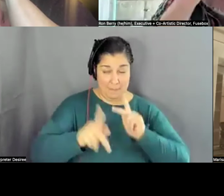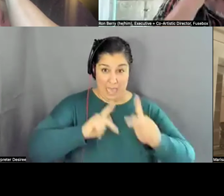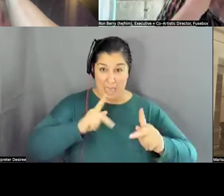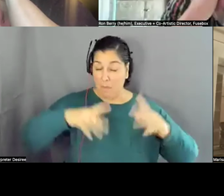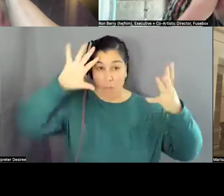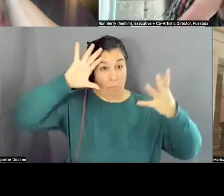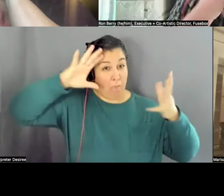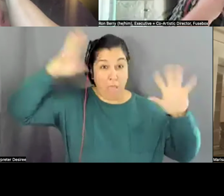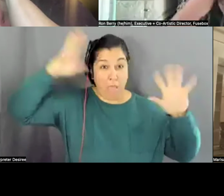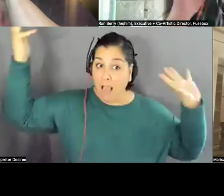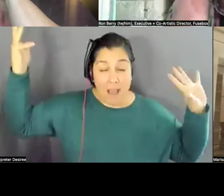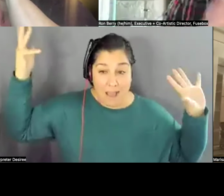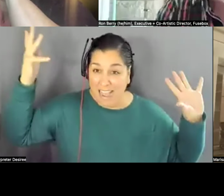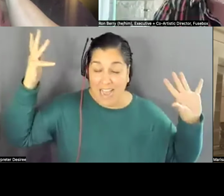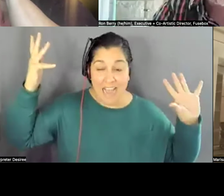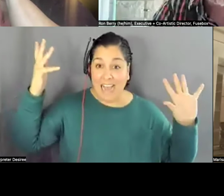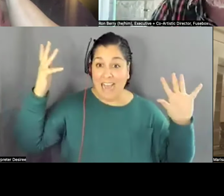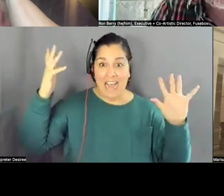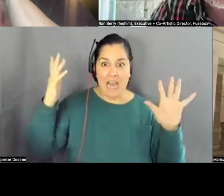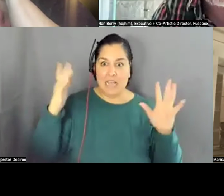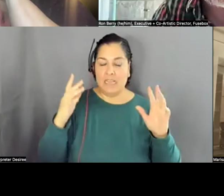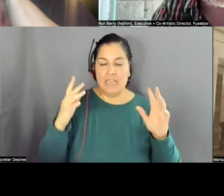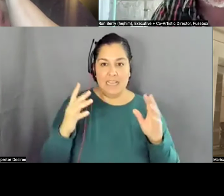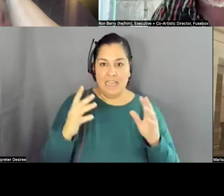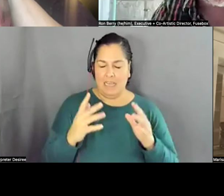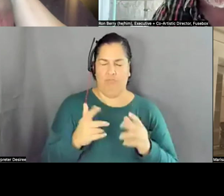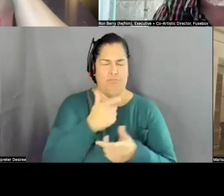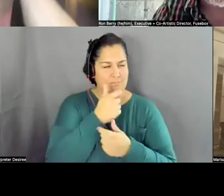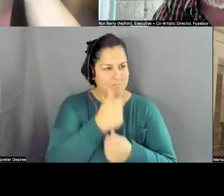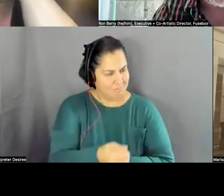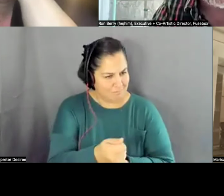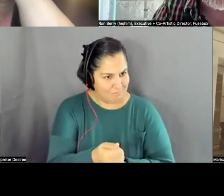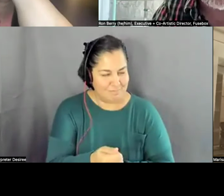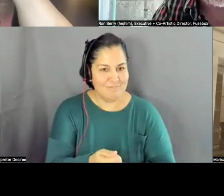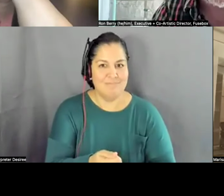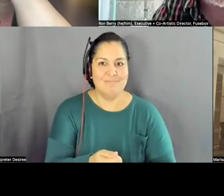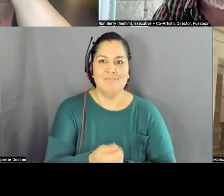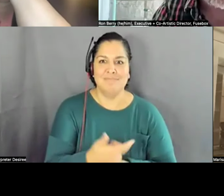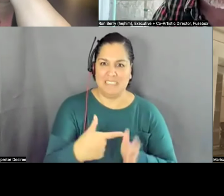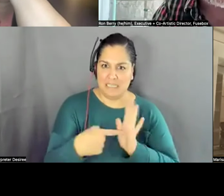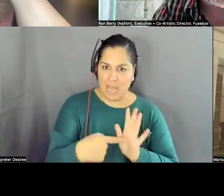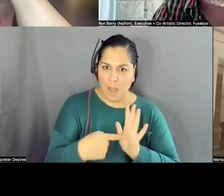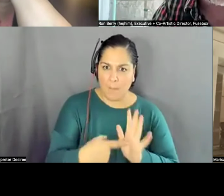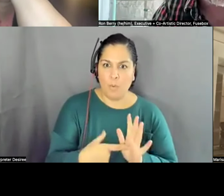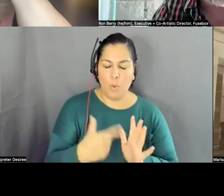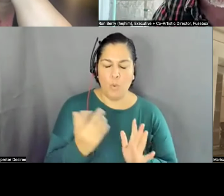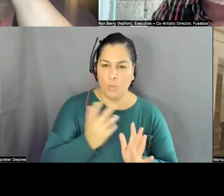I was like, what is? It was just such an interesting example of like, how much like what?